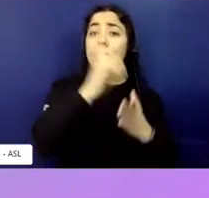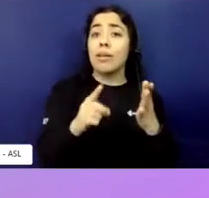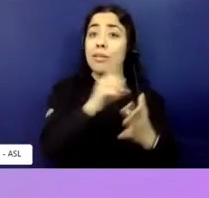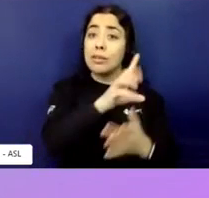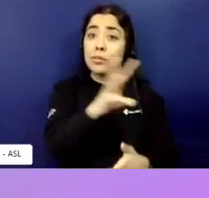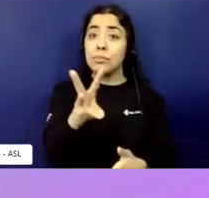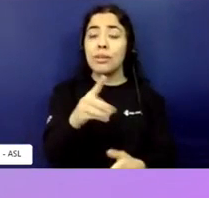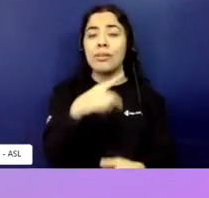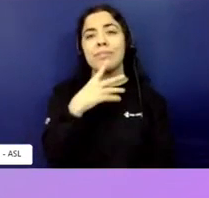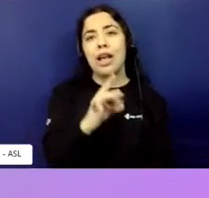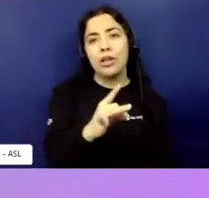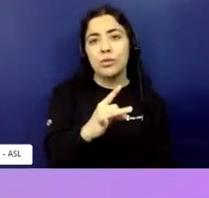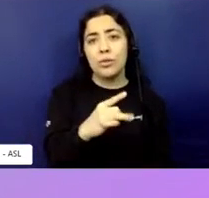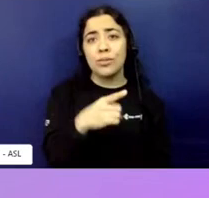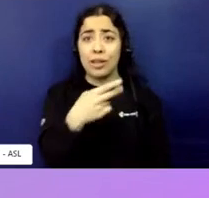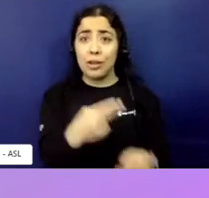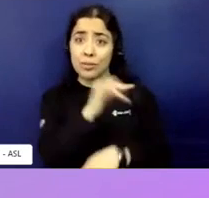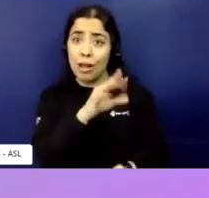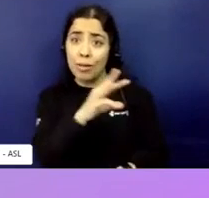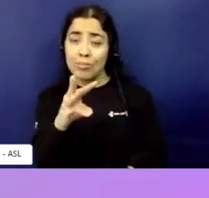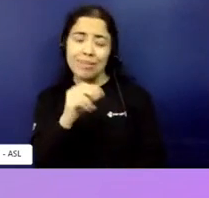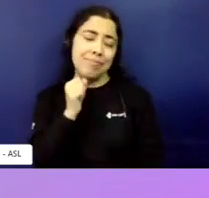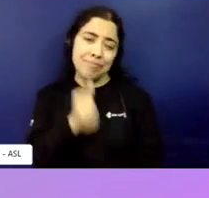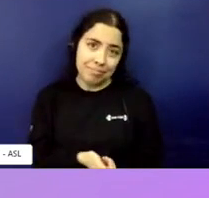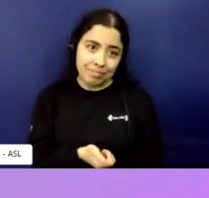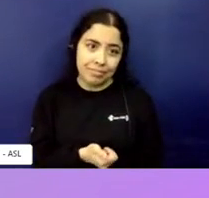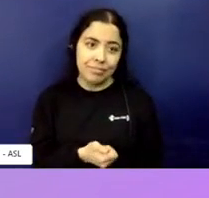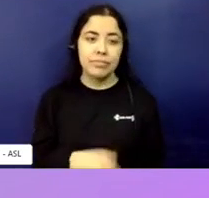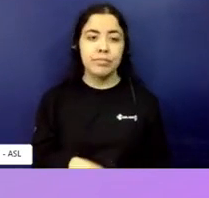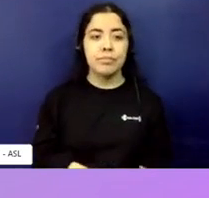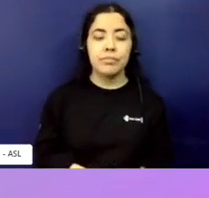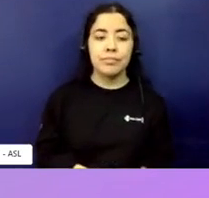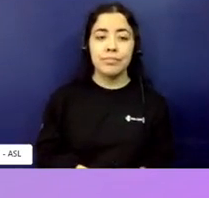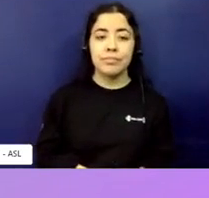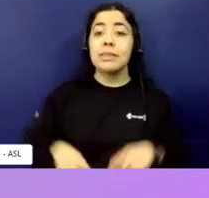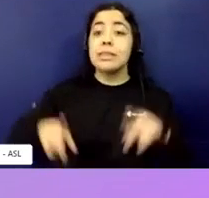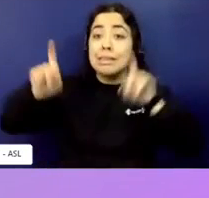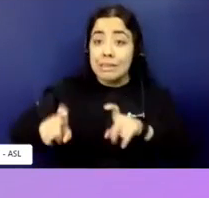were the user appeared the joke in our house is that they're designed by 18 year Olds who don't actually use